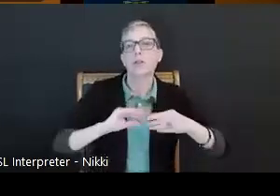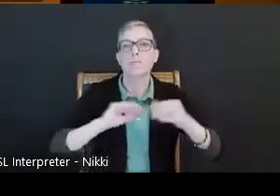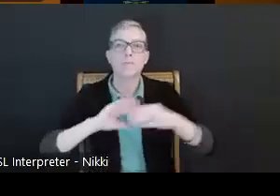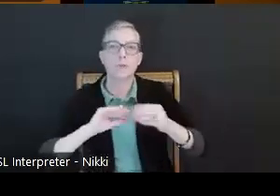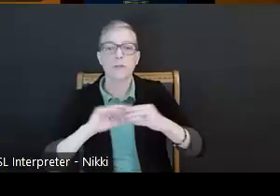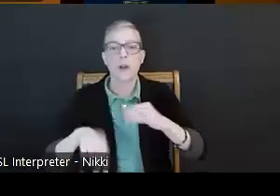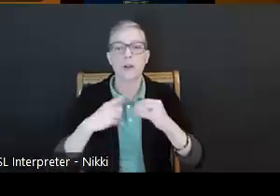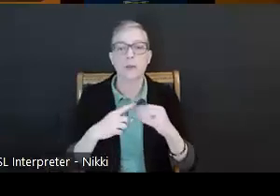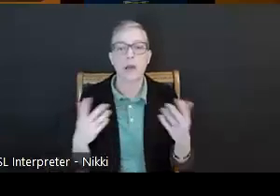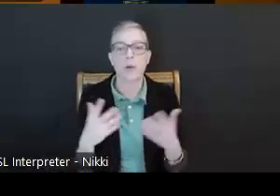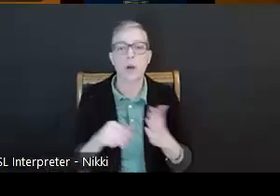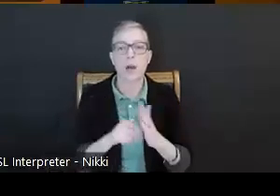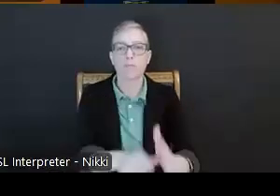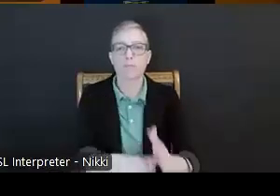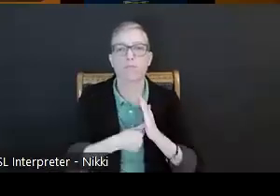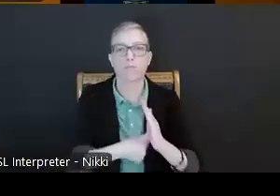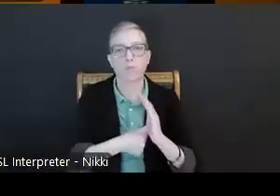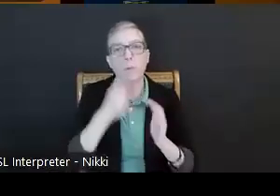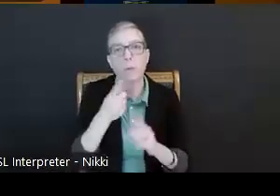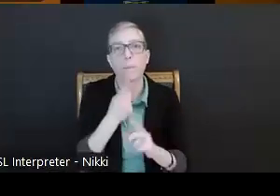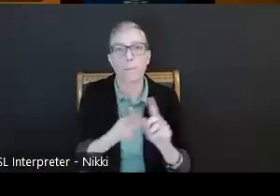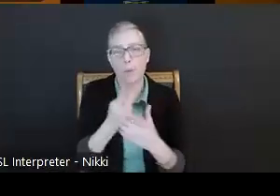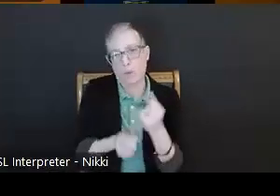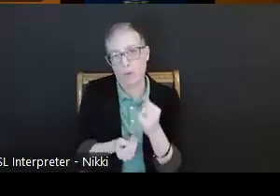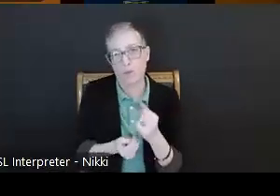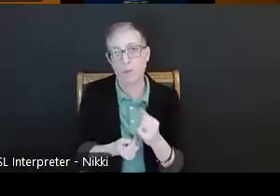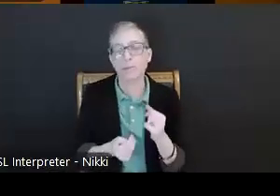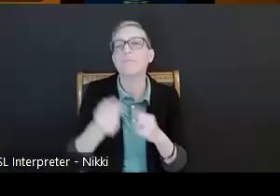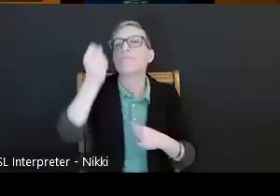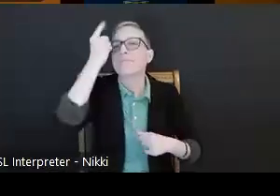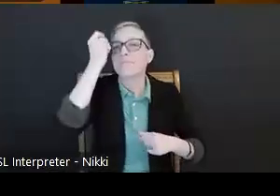shared during the sessions so session four would cover those first three sessions as